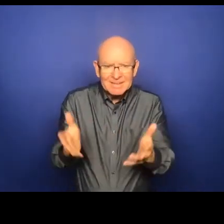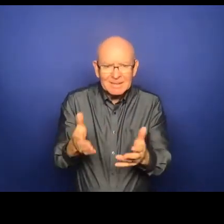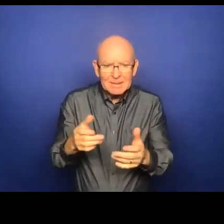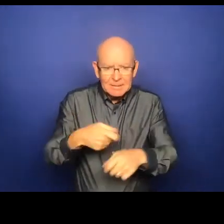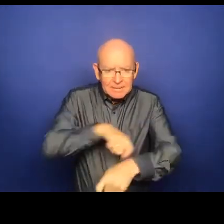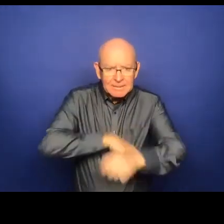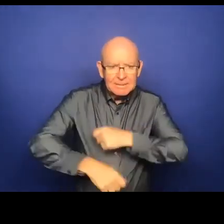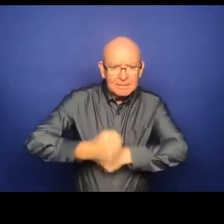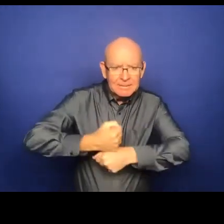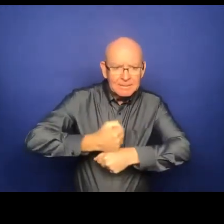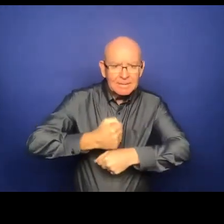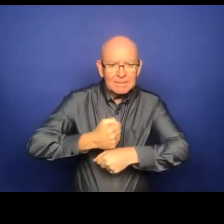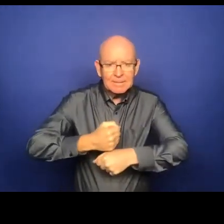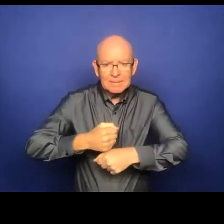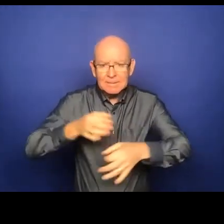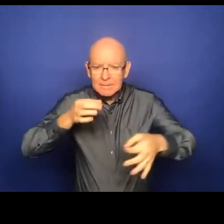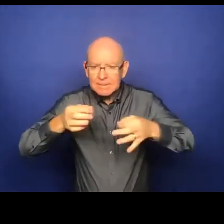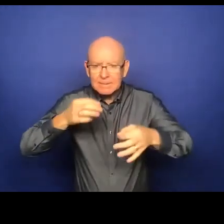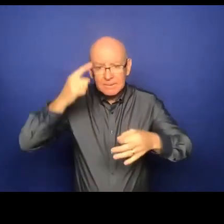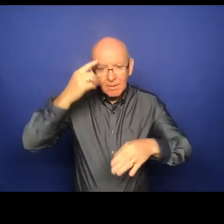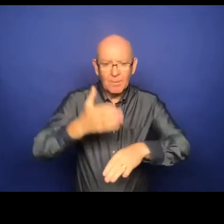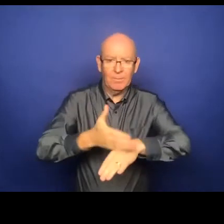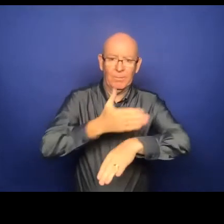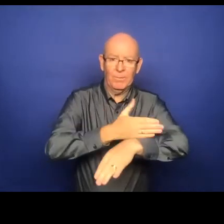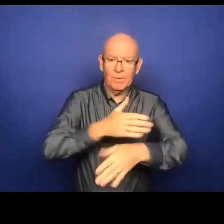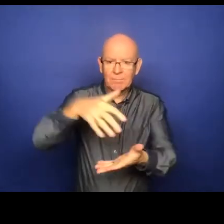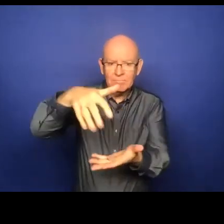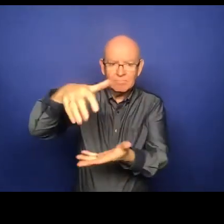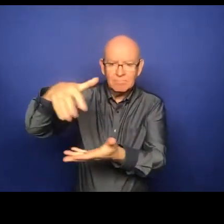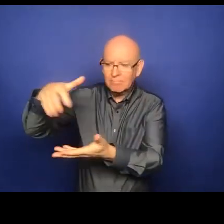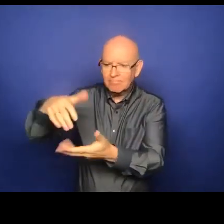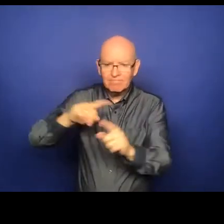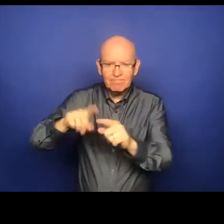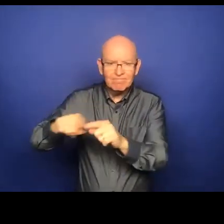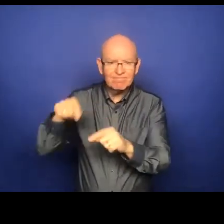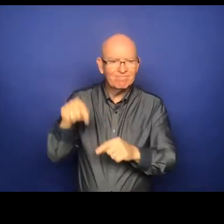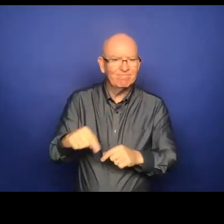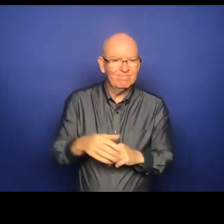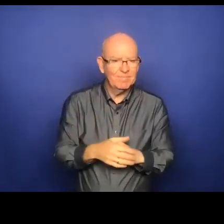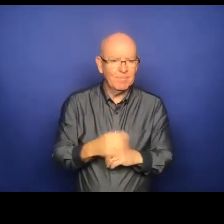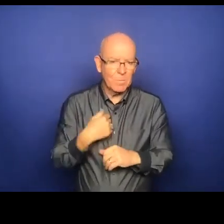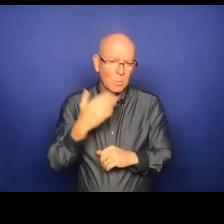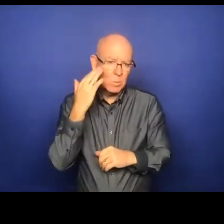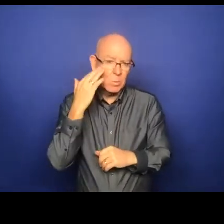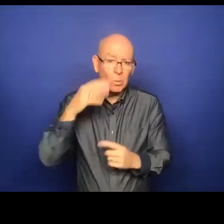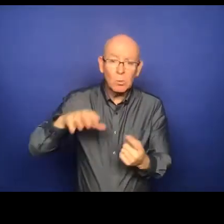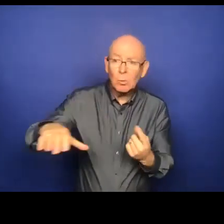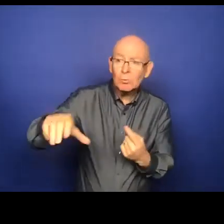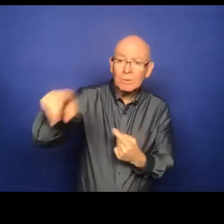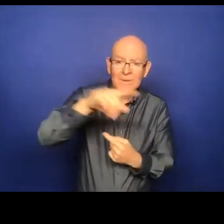global rights laws and policies that affect persons with disabilities reveals that while progress through the